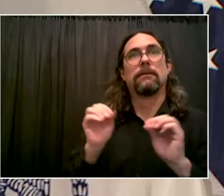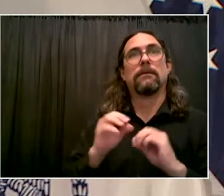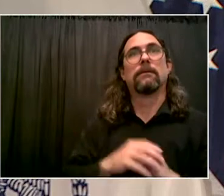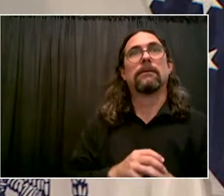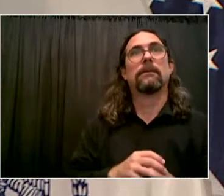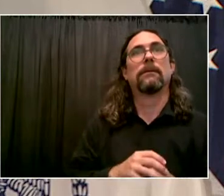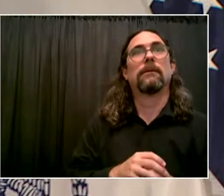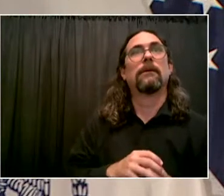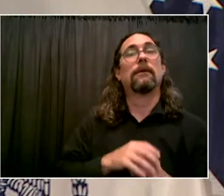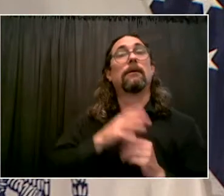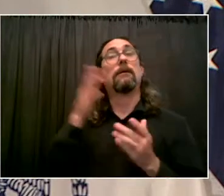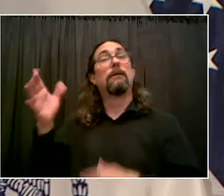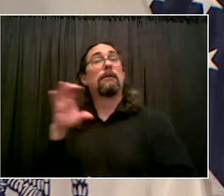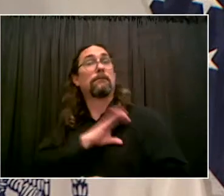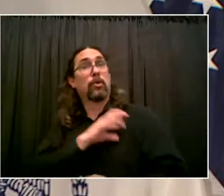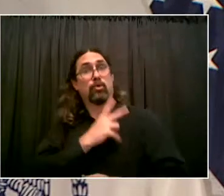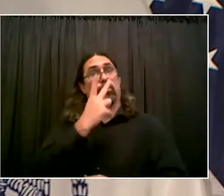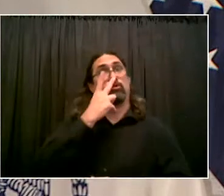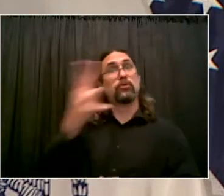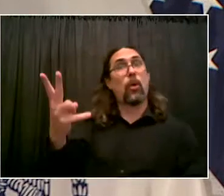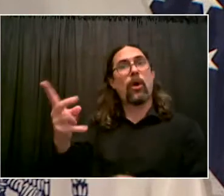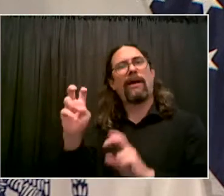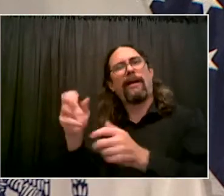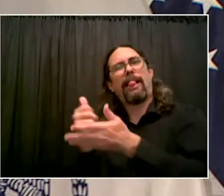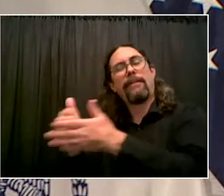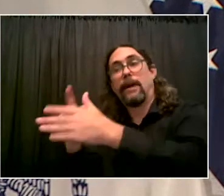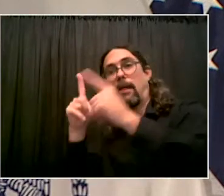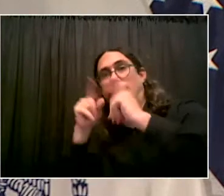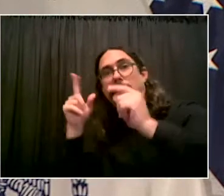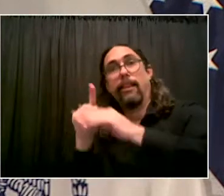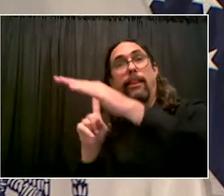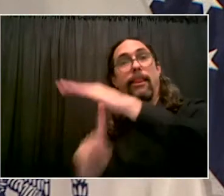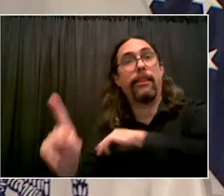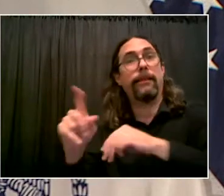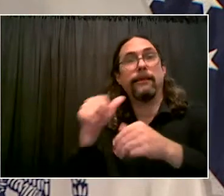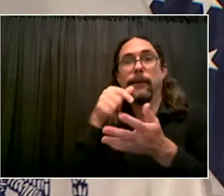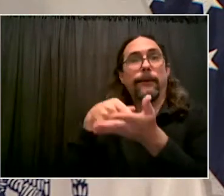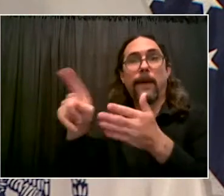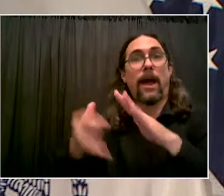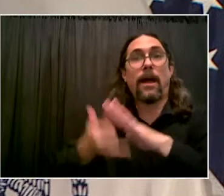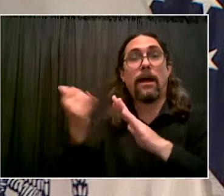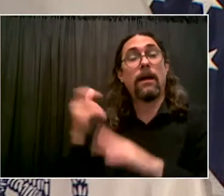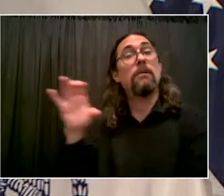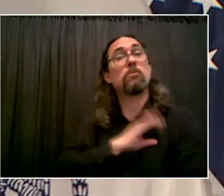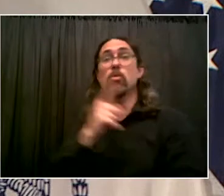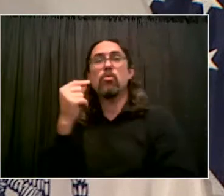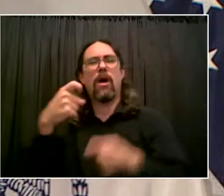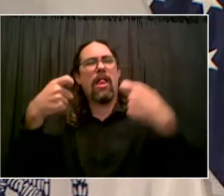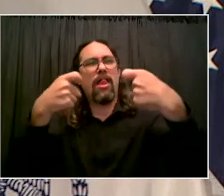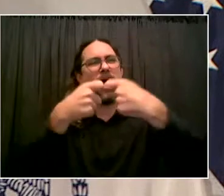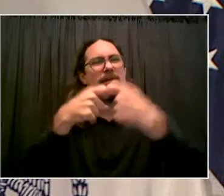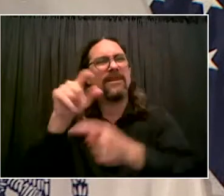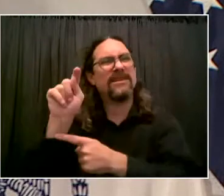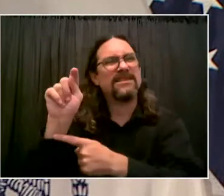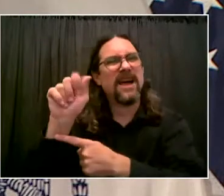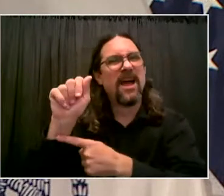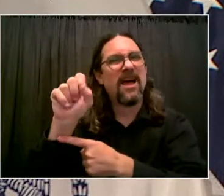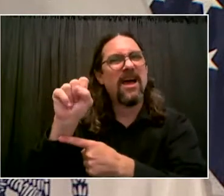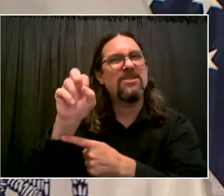IT ENDED UP WITH HIM GETTING TASED, HAVE YOU SEEN THAT VIDEO? AND WHAT IS YOUR REACTION TO IT? I HE AVONT SEEN IT BUT I HAVE HAD IT DESCRIBED TO ME, THE WHOLE INCIDENT.